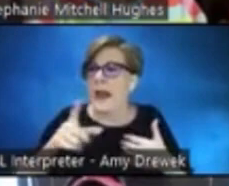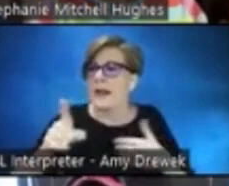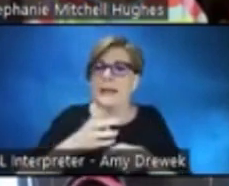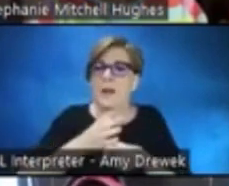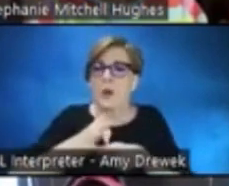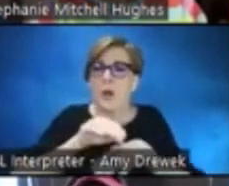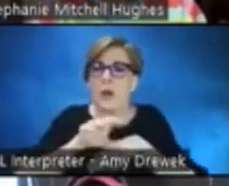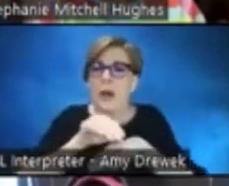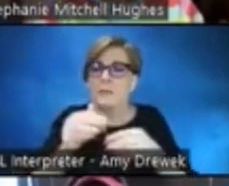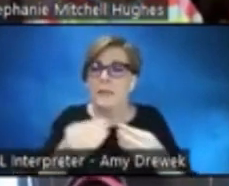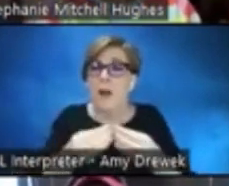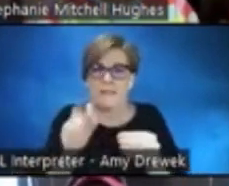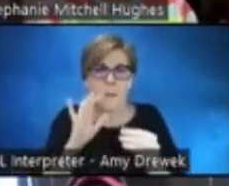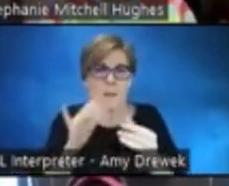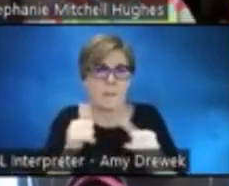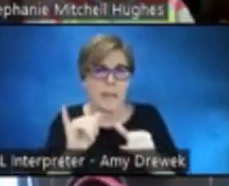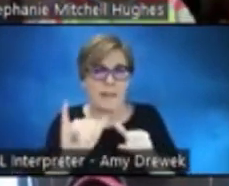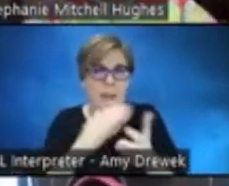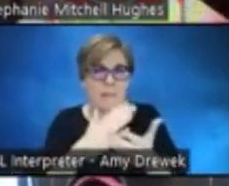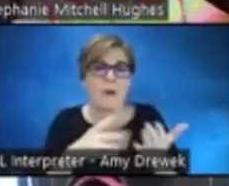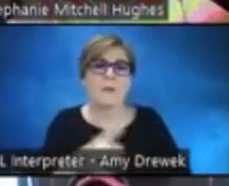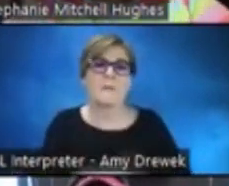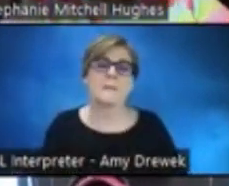I AM GOING TO PLAY THAT.